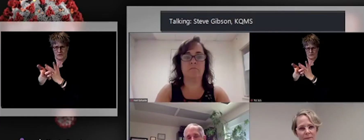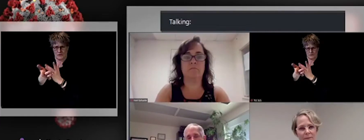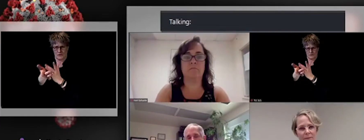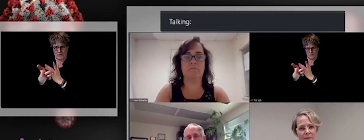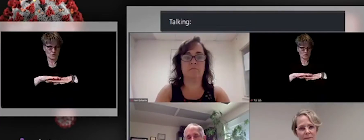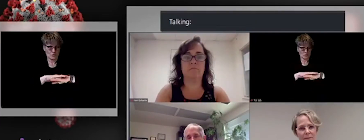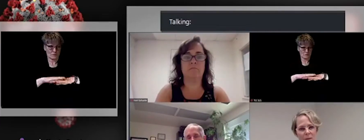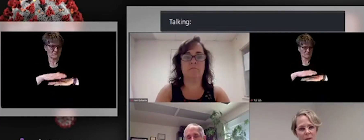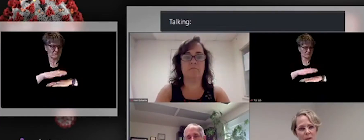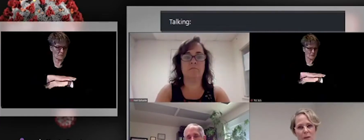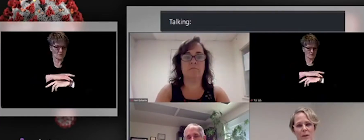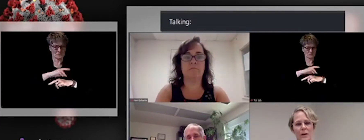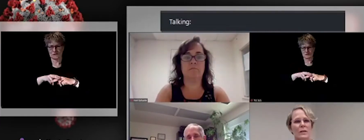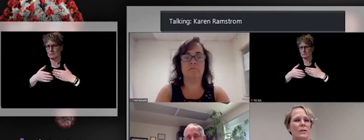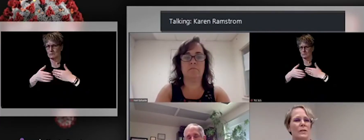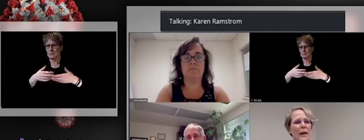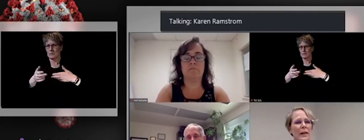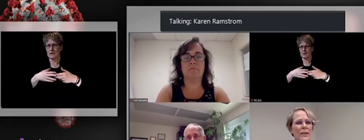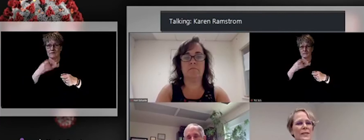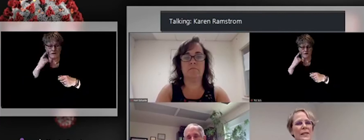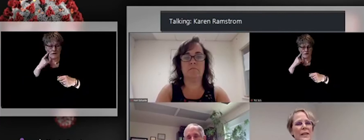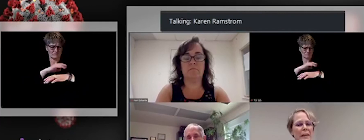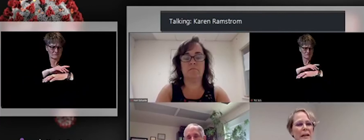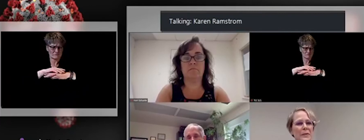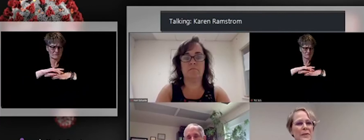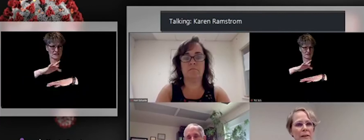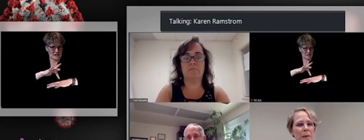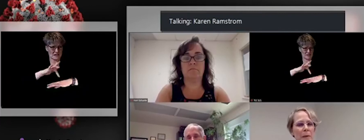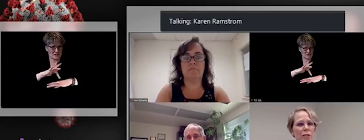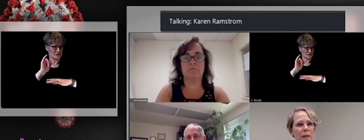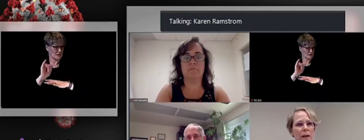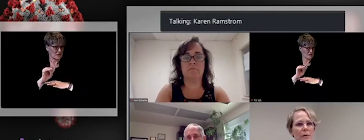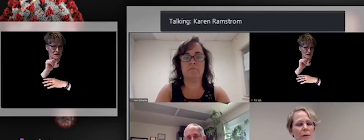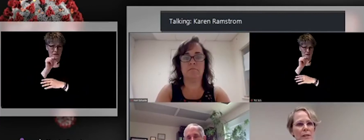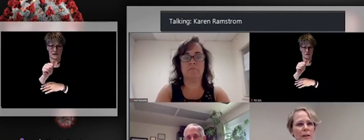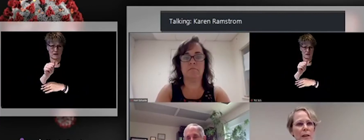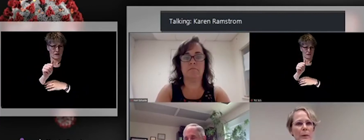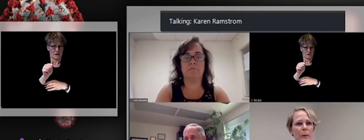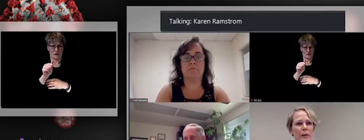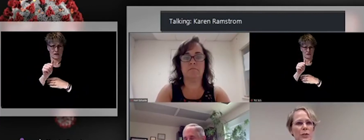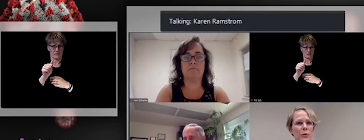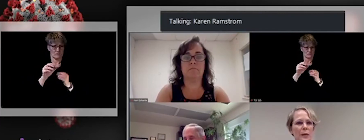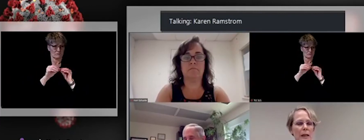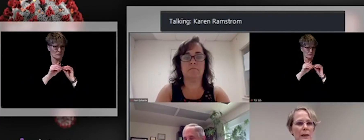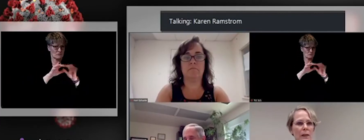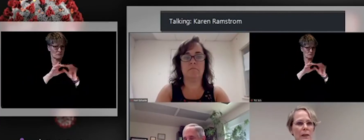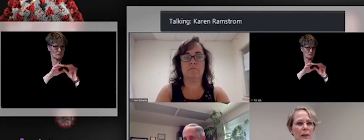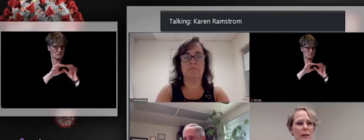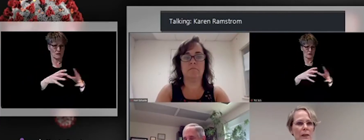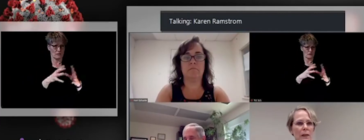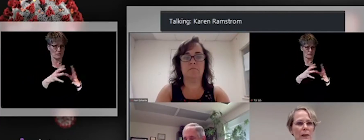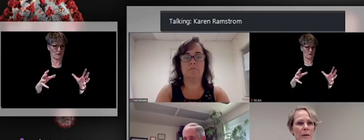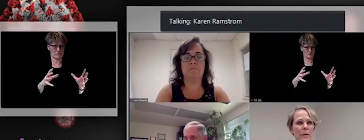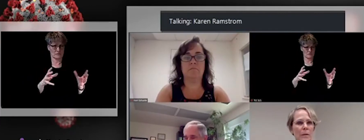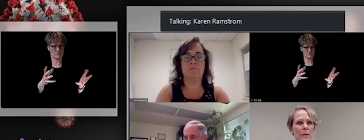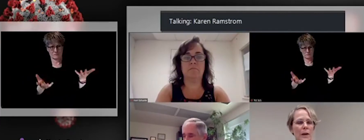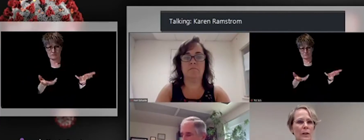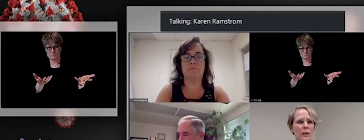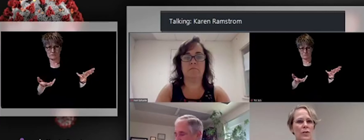I haven't seen any updated information on that, recently, but we do think that closer